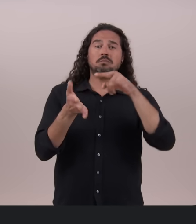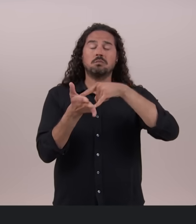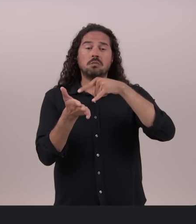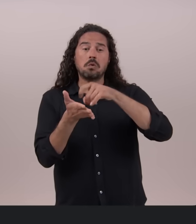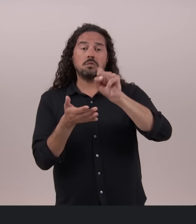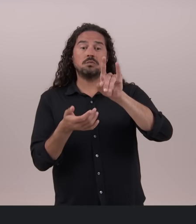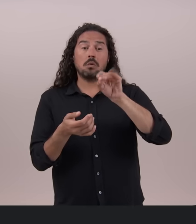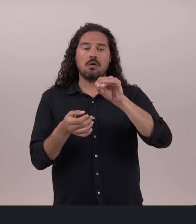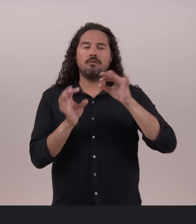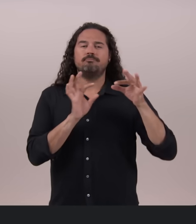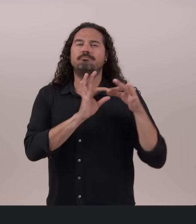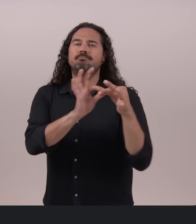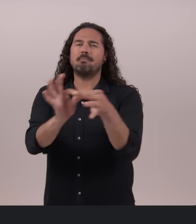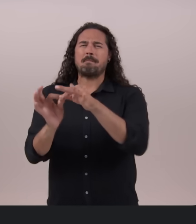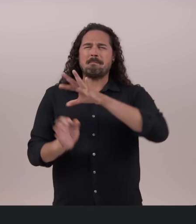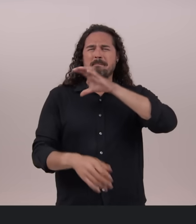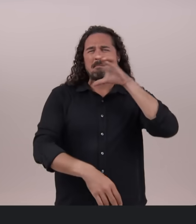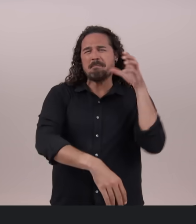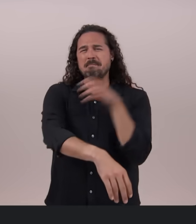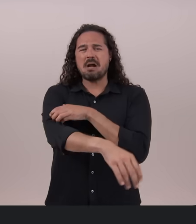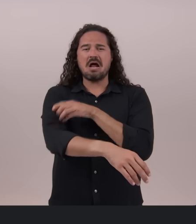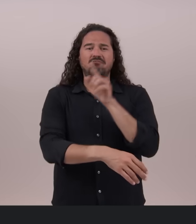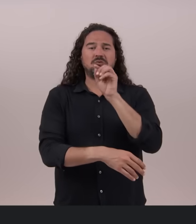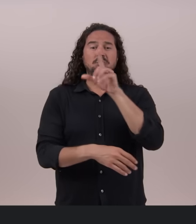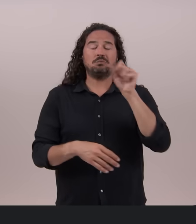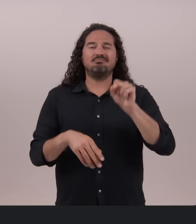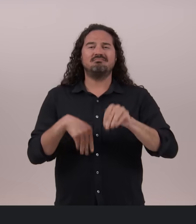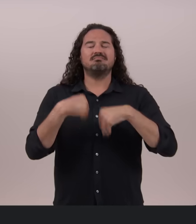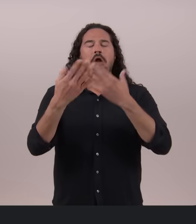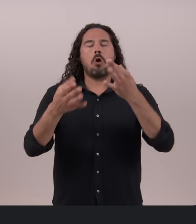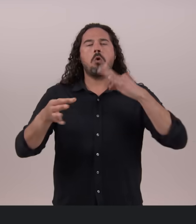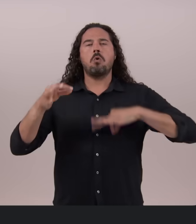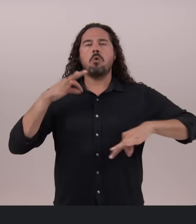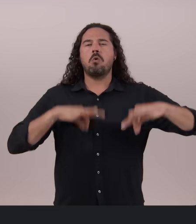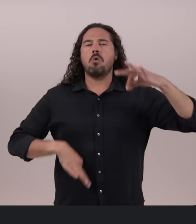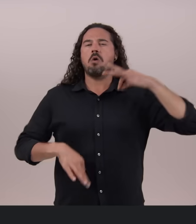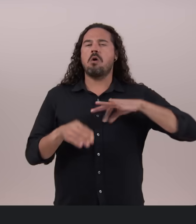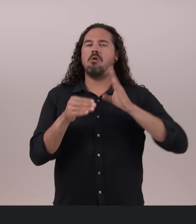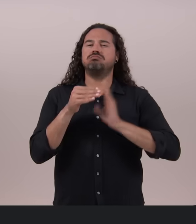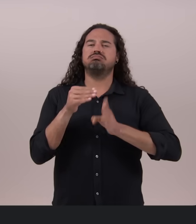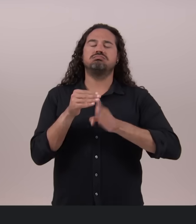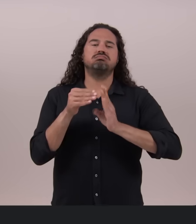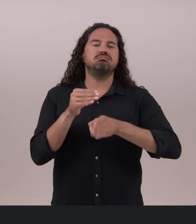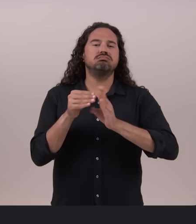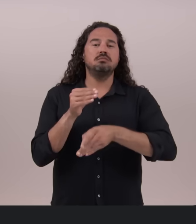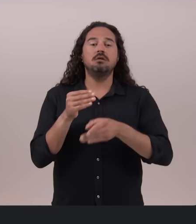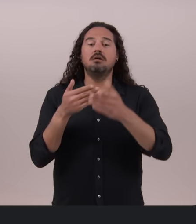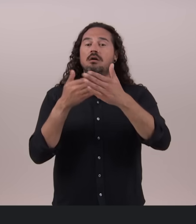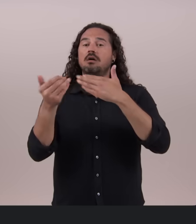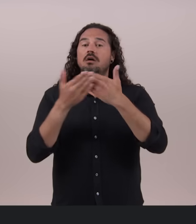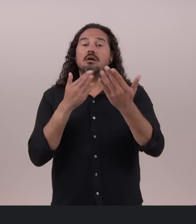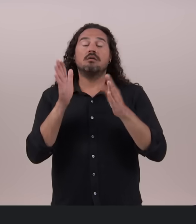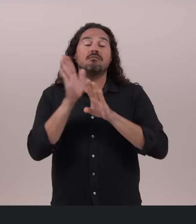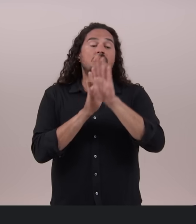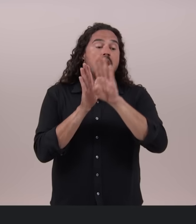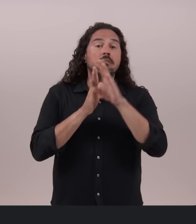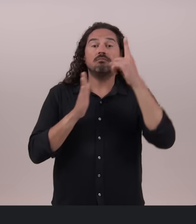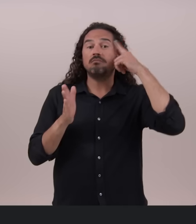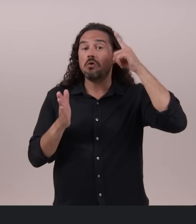for incredible productivity gains. No matter what form factor you're building for, you can bring your ideas to life easier than ever,